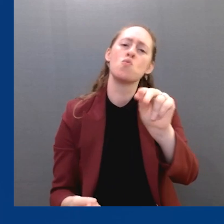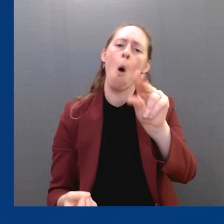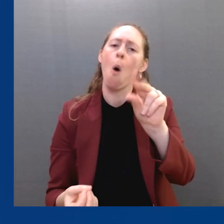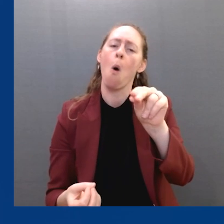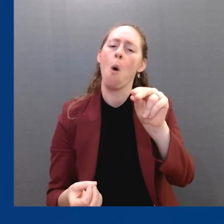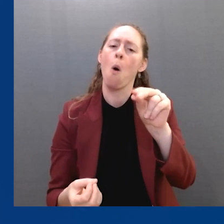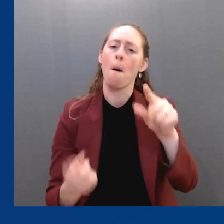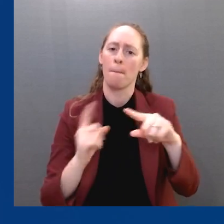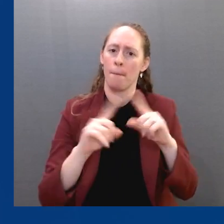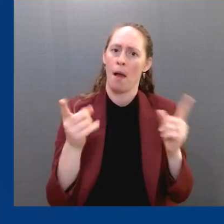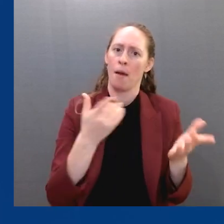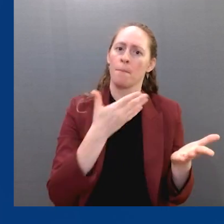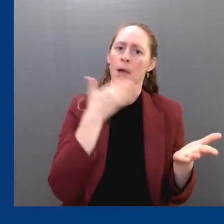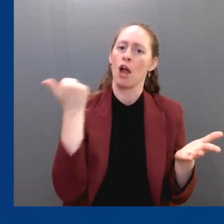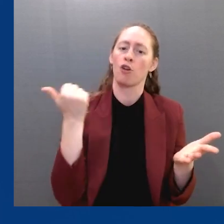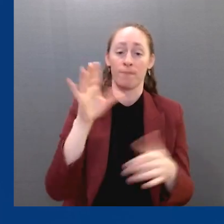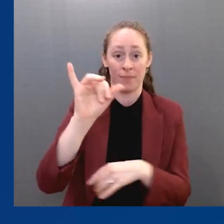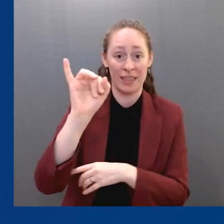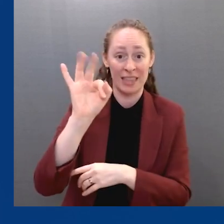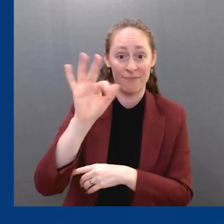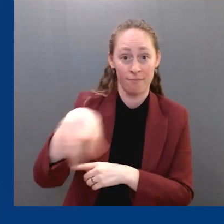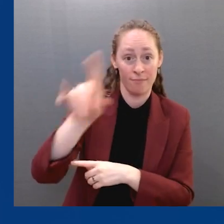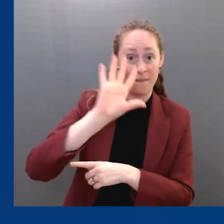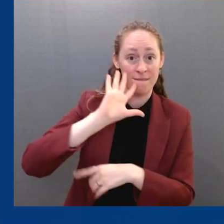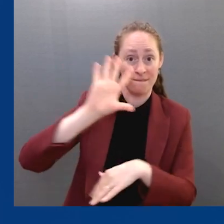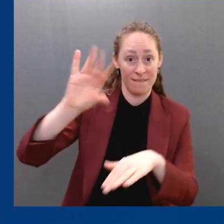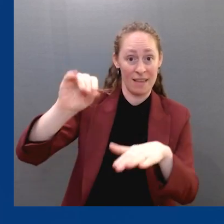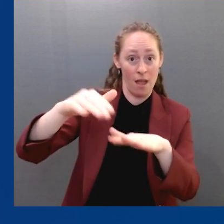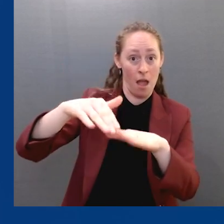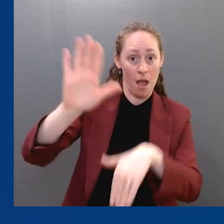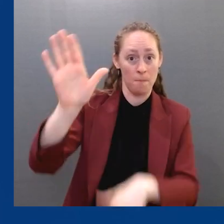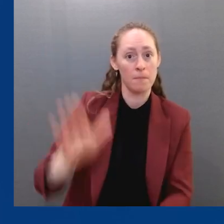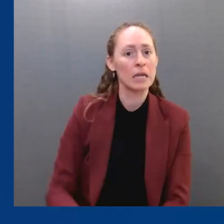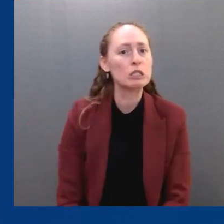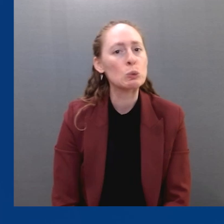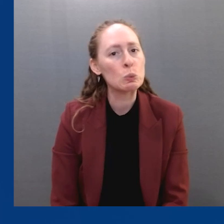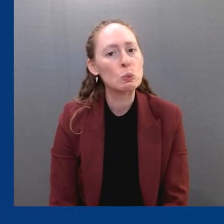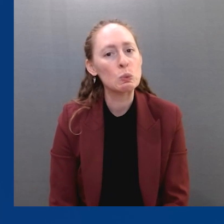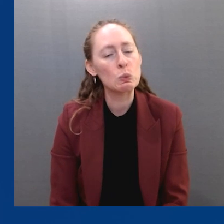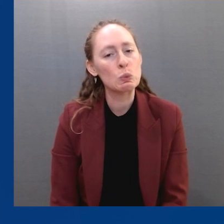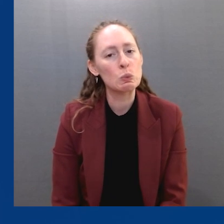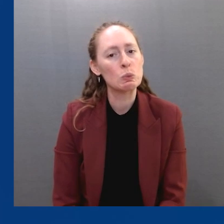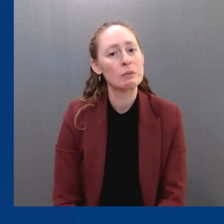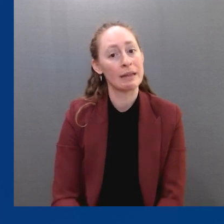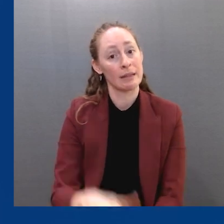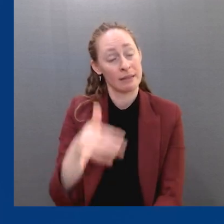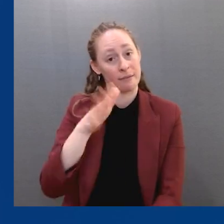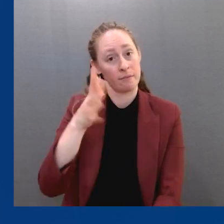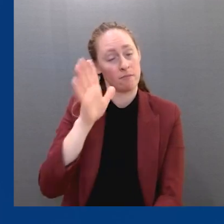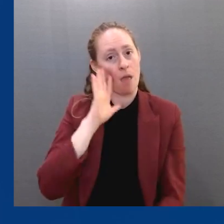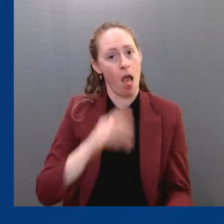That extra booster dramatically lowers your risk of getting into the hospital, going to the ICU and dying.